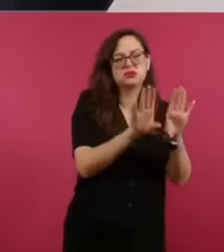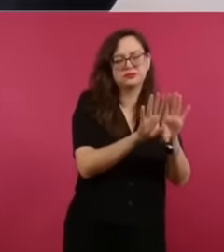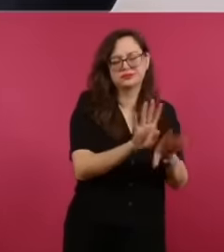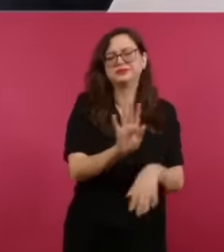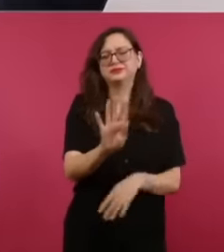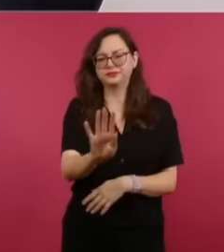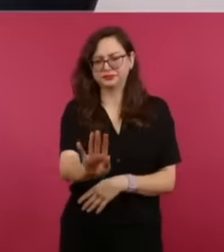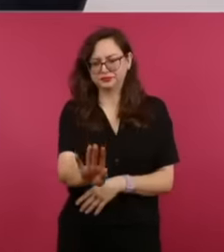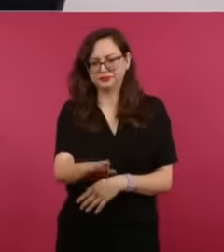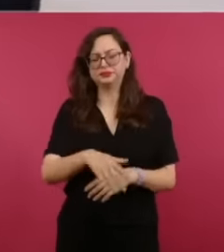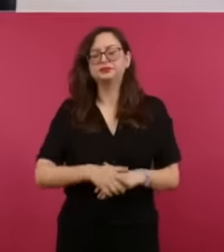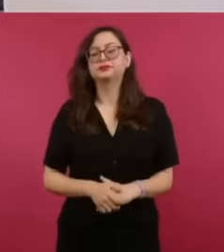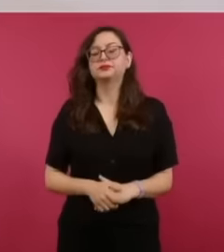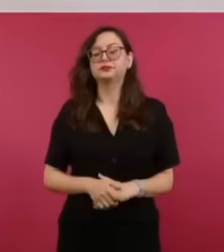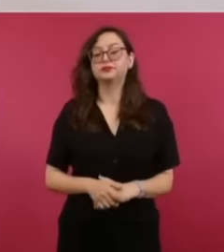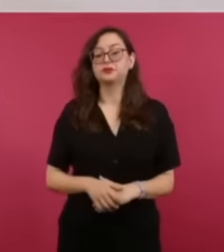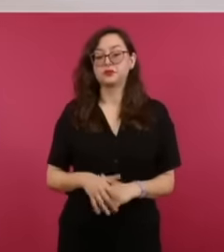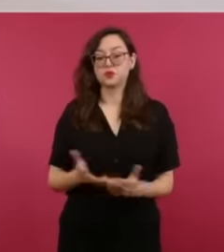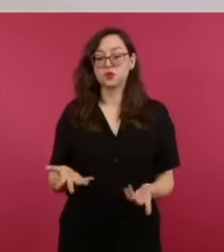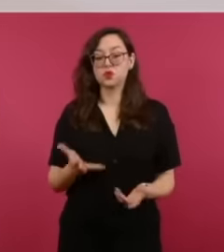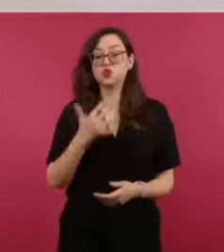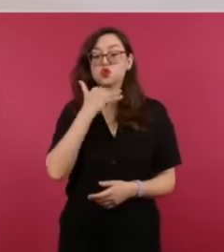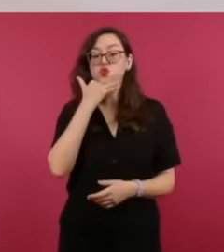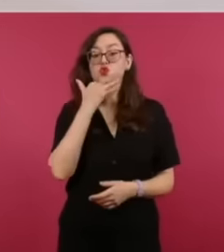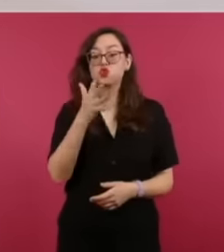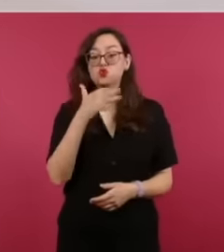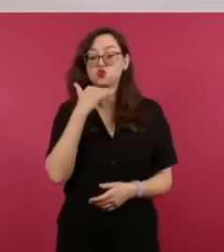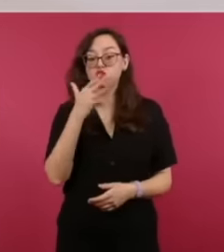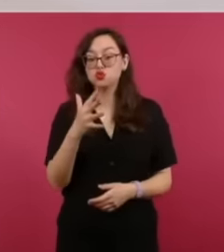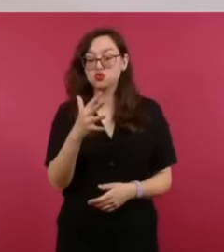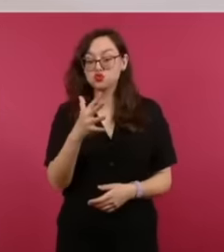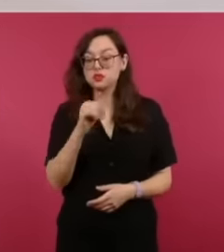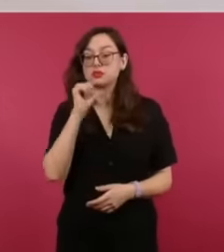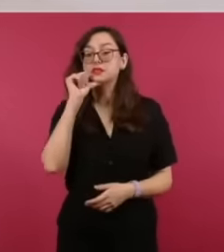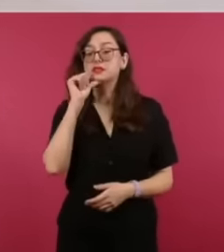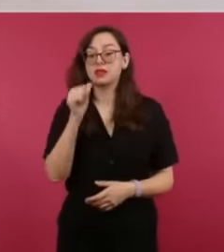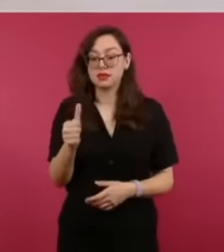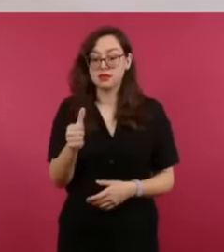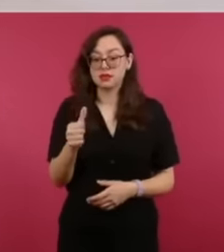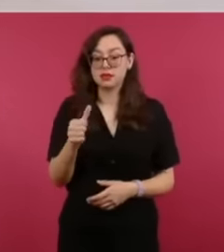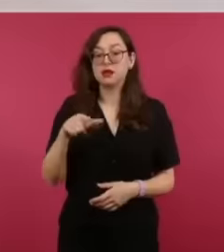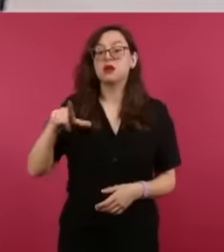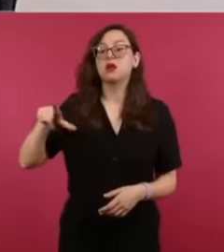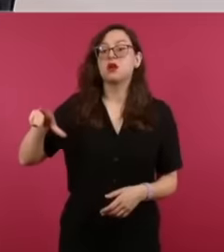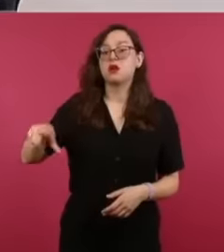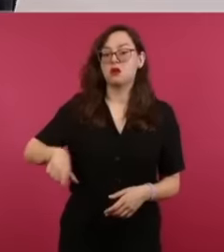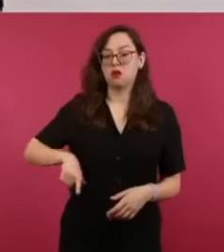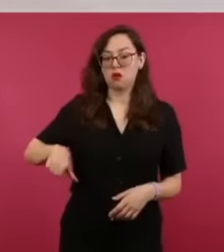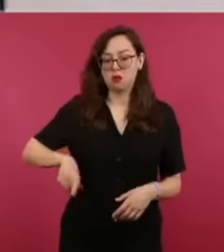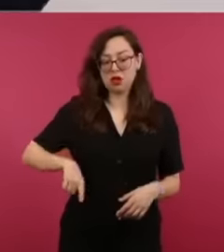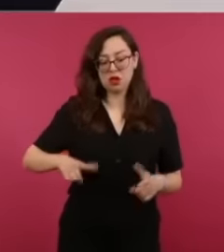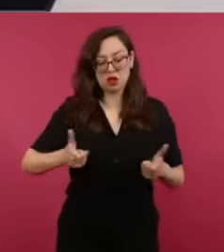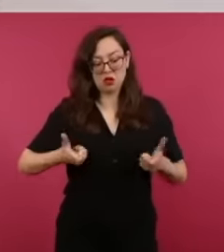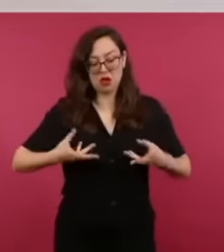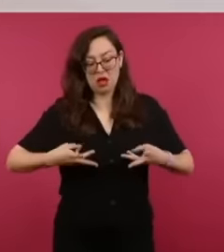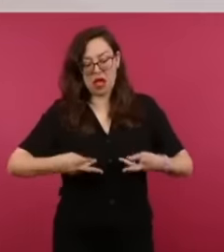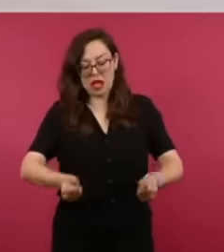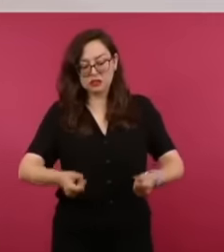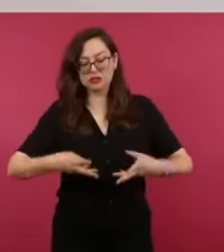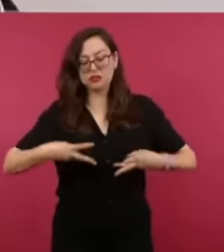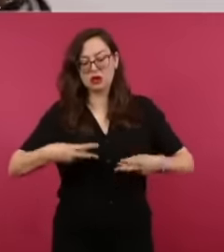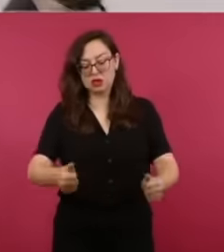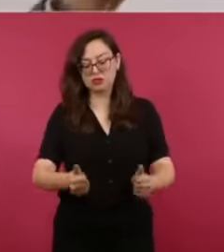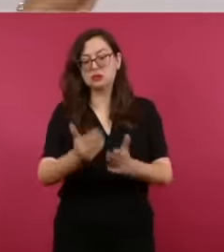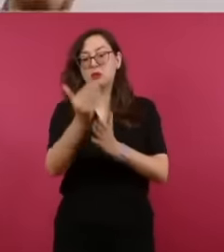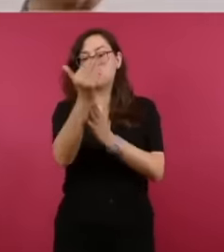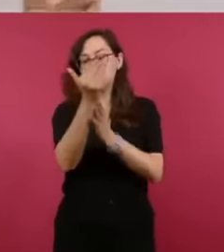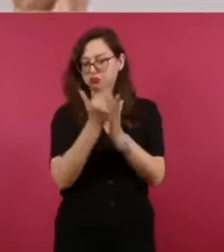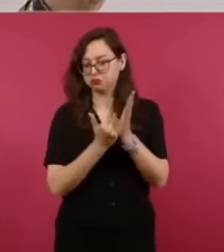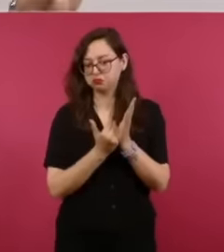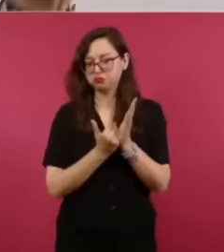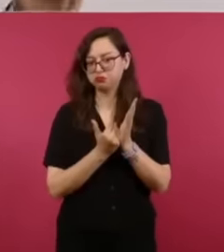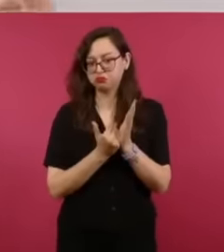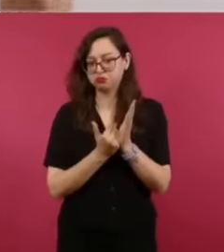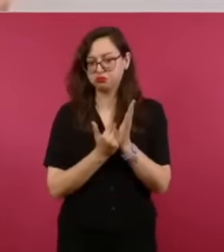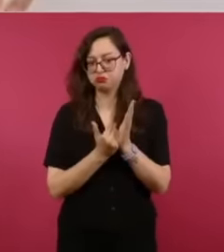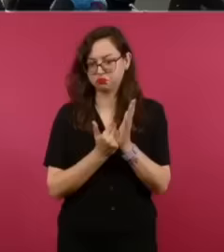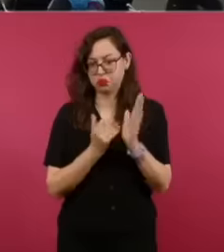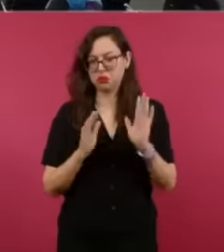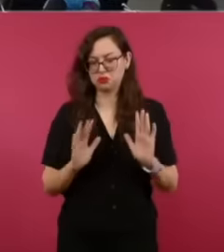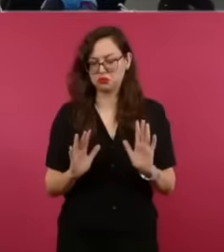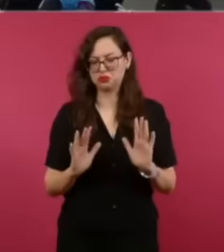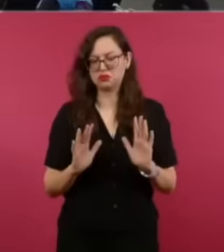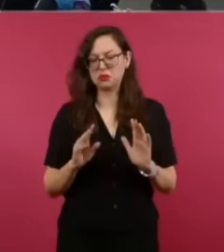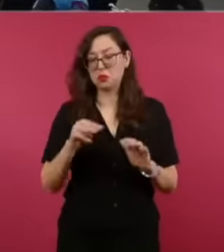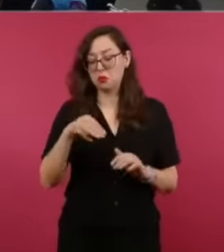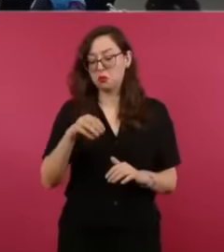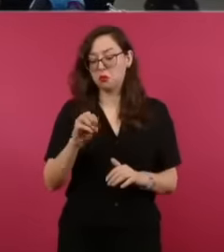government because if there is no corruption we save, let's no longer talk about moral issues, just